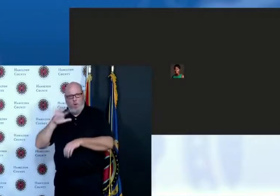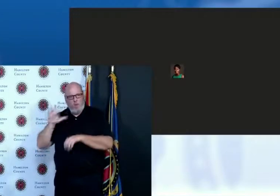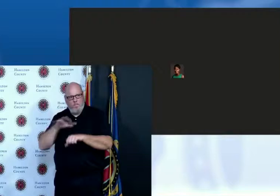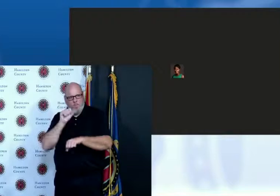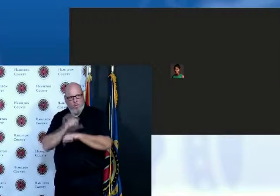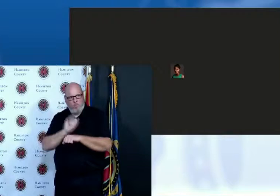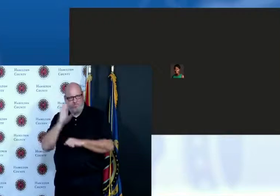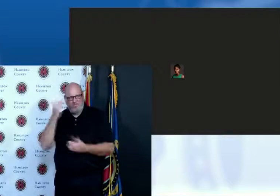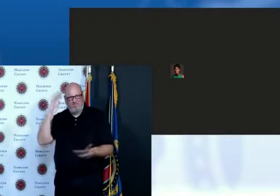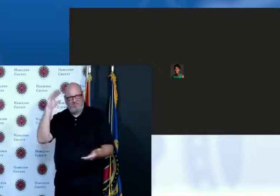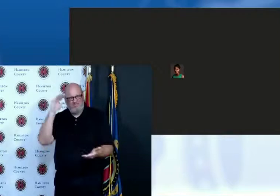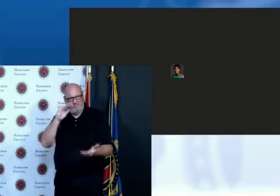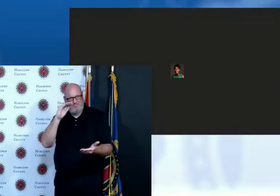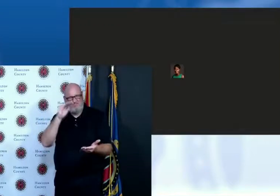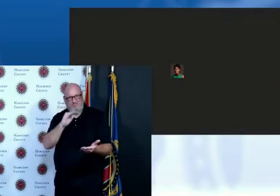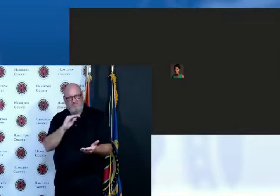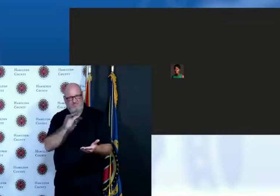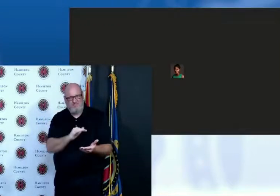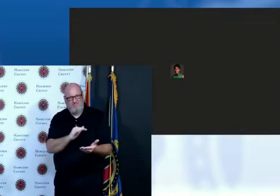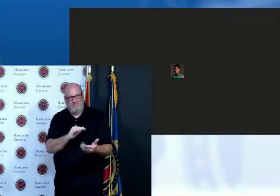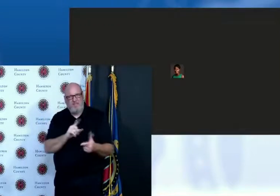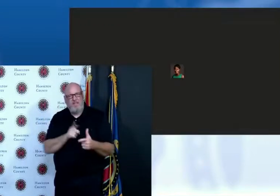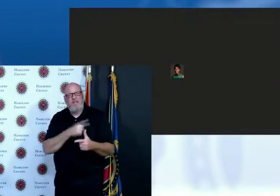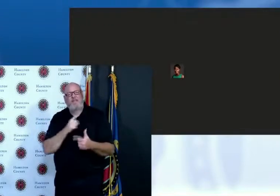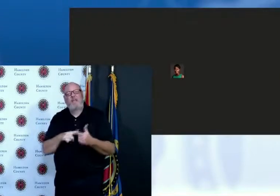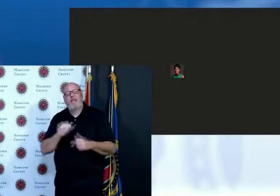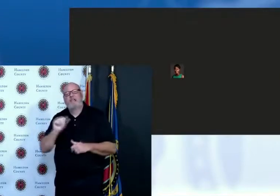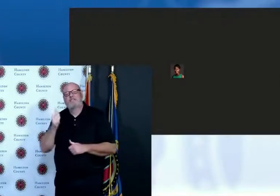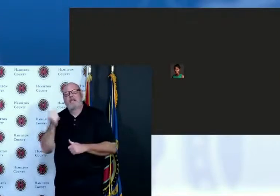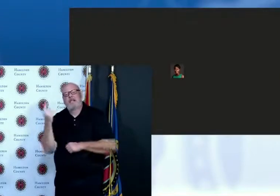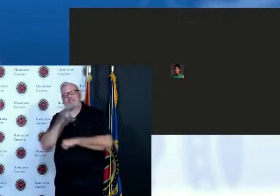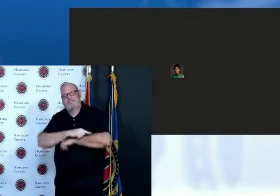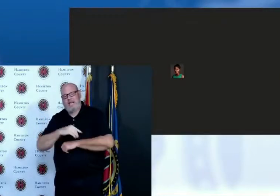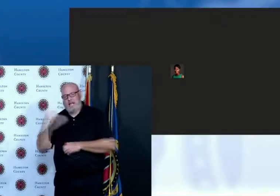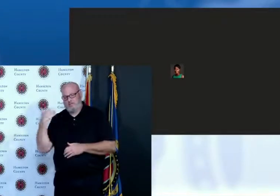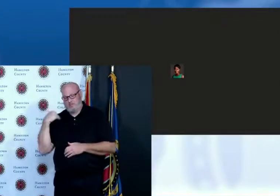next up we have John London from WLWT News 5. good morning John and hi Greg